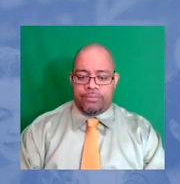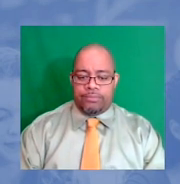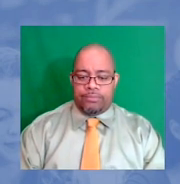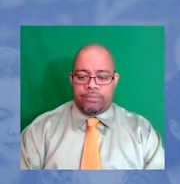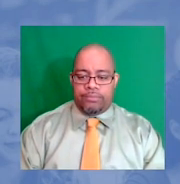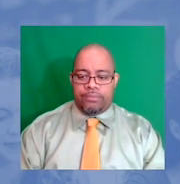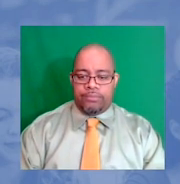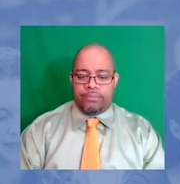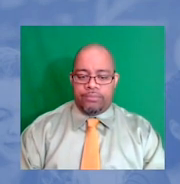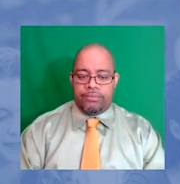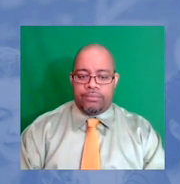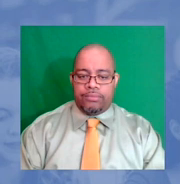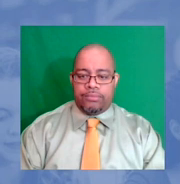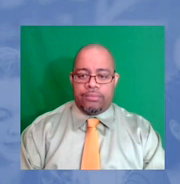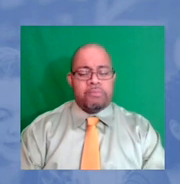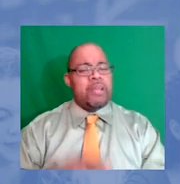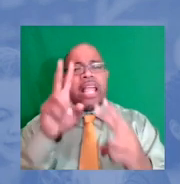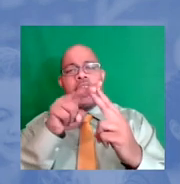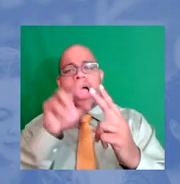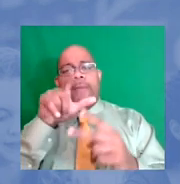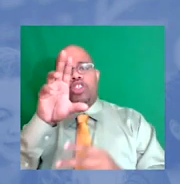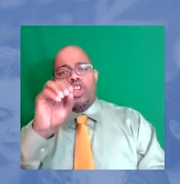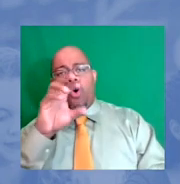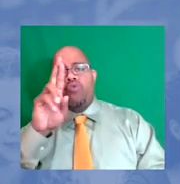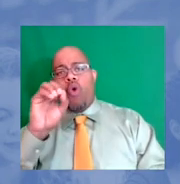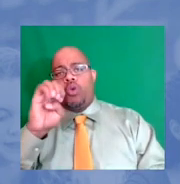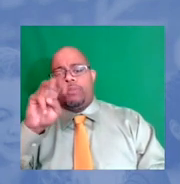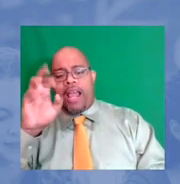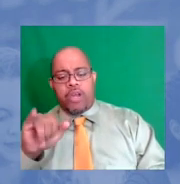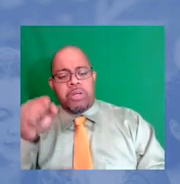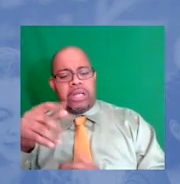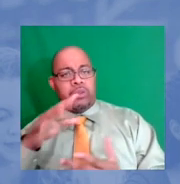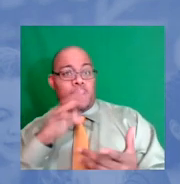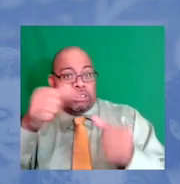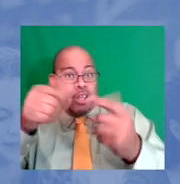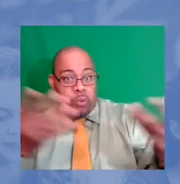EITHER ONE, ALBERTO OR ROSEMARIE, YOU CAN TOSS TO EACH OTHER. WHOEVER WANTS TO START. >> I'LL START.